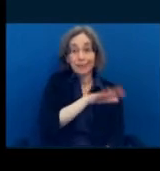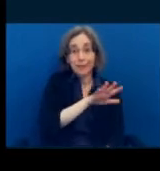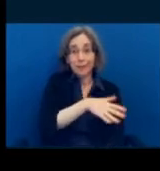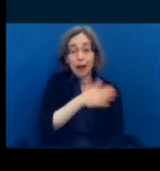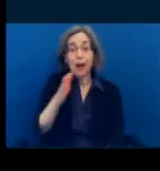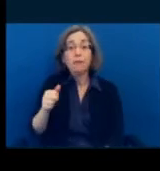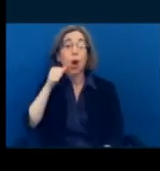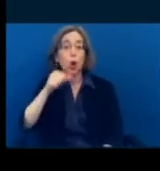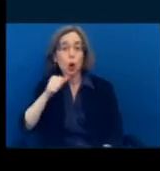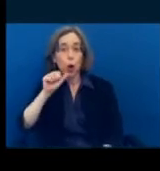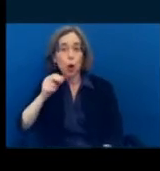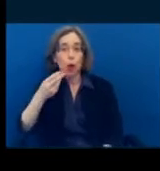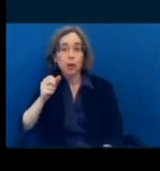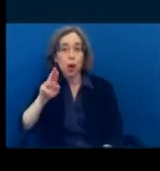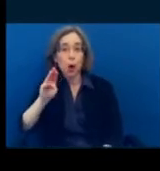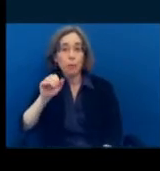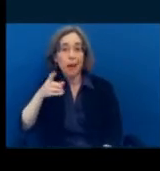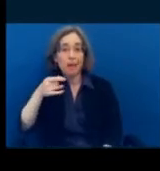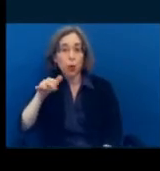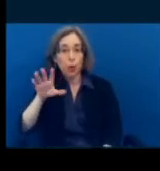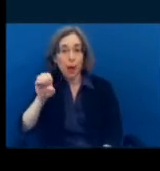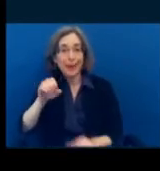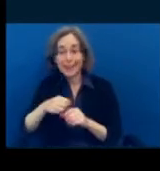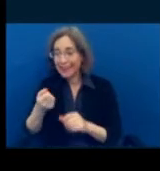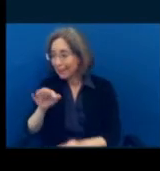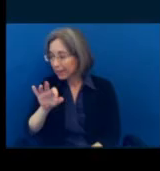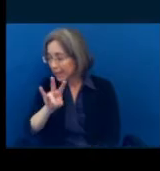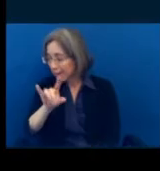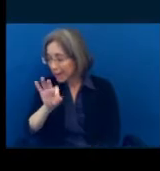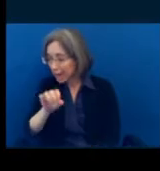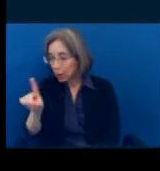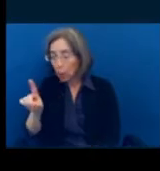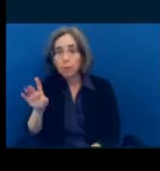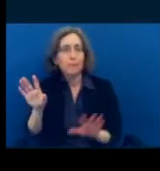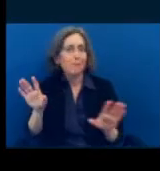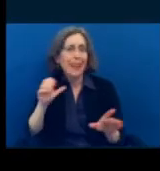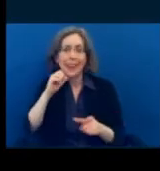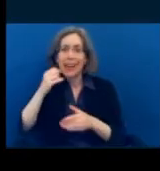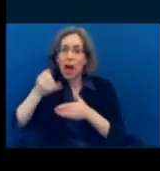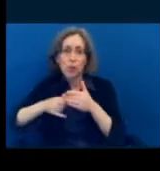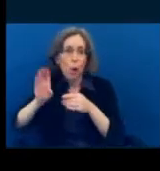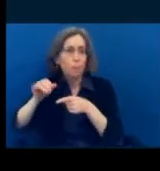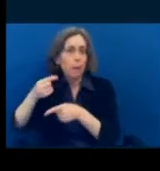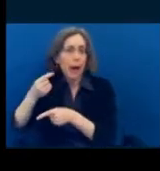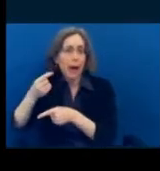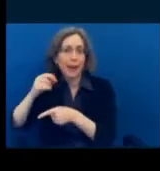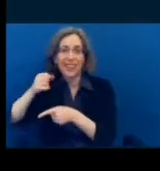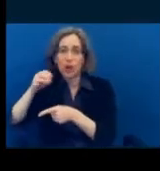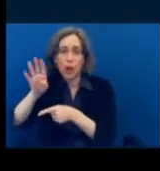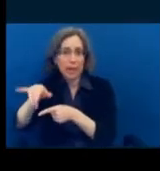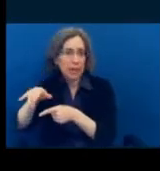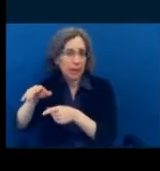HERMAPHRODITE, THEY WERE NOT INTENDED TO BE ISSUED WITH HIS WORK BUT THEY FOUND THEIR WAY